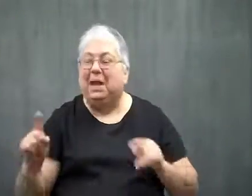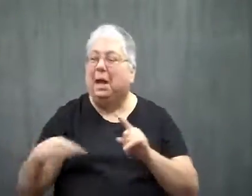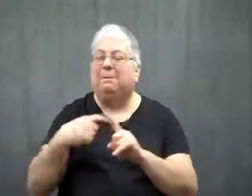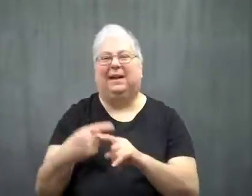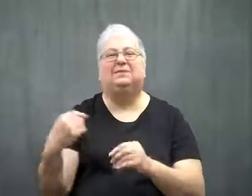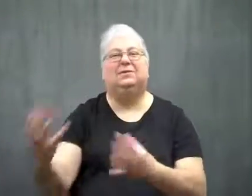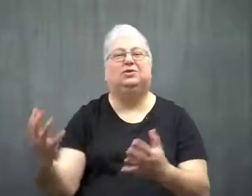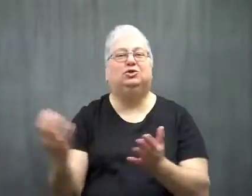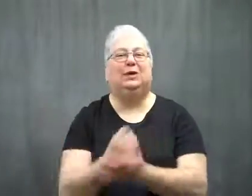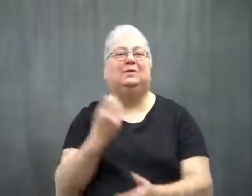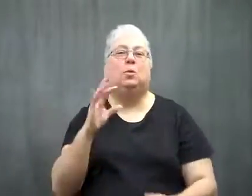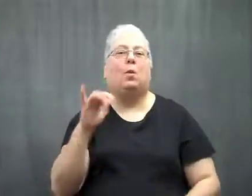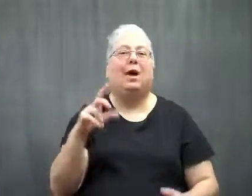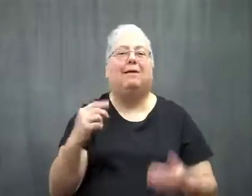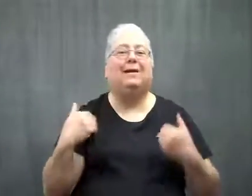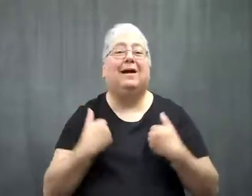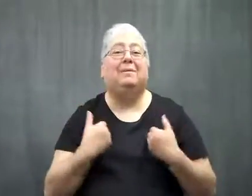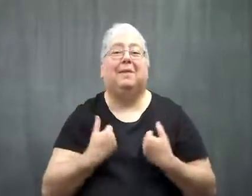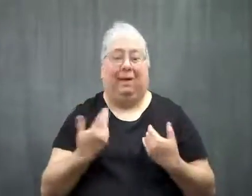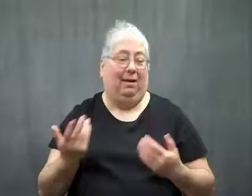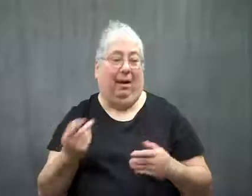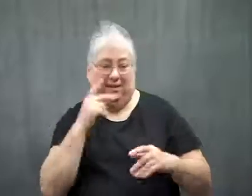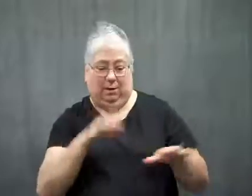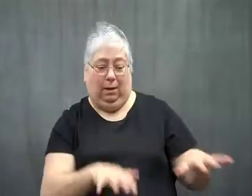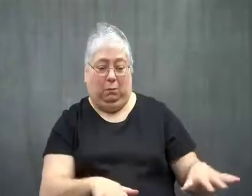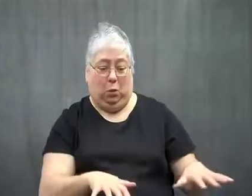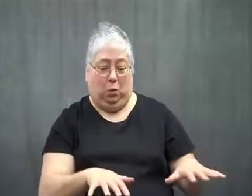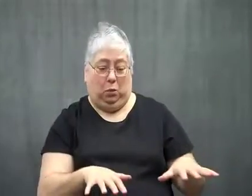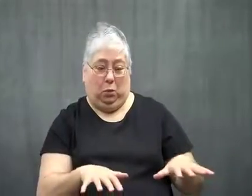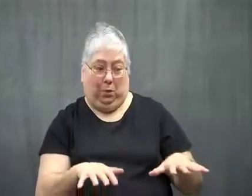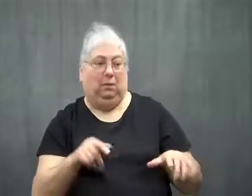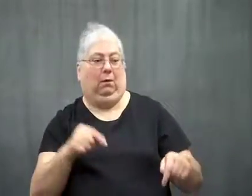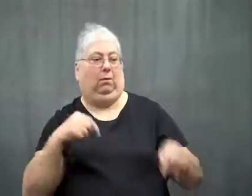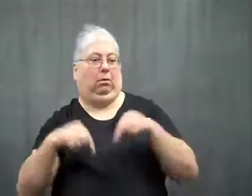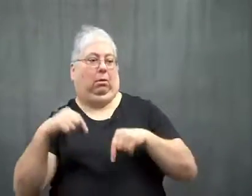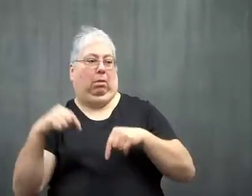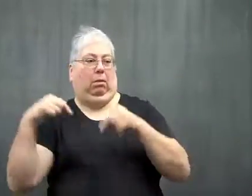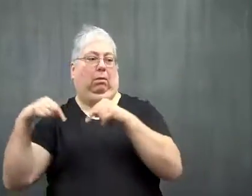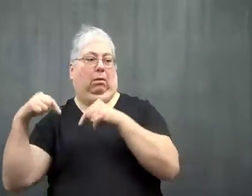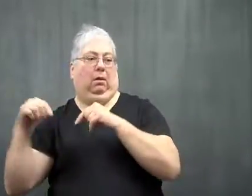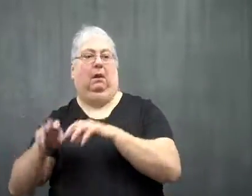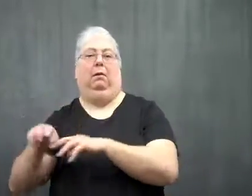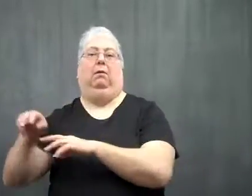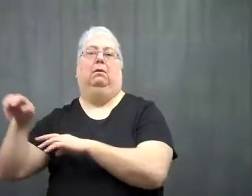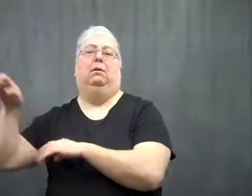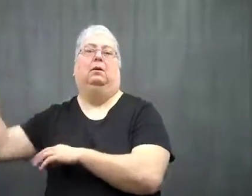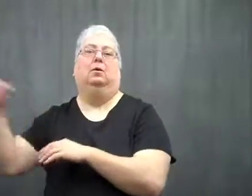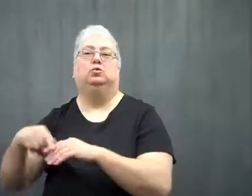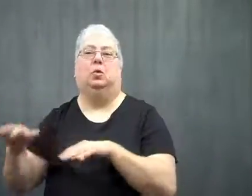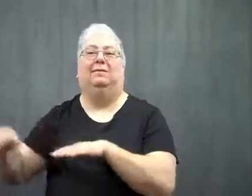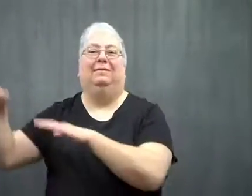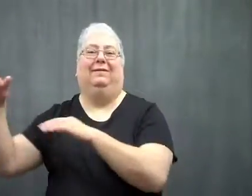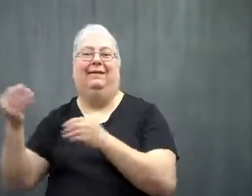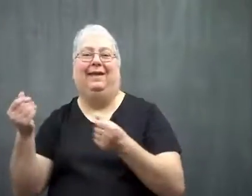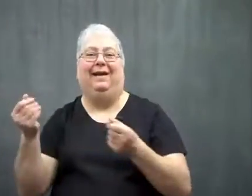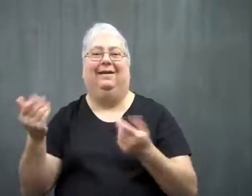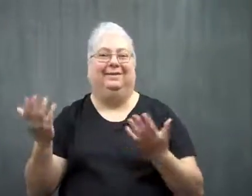It also gives wildlife a chance to move to higher ground.